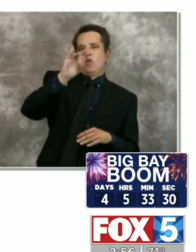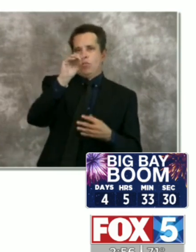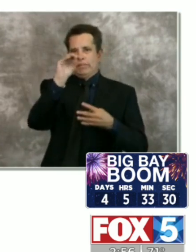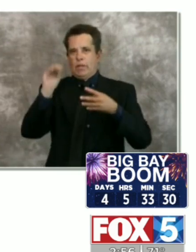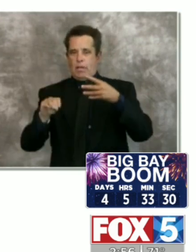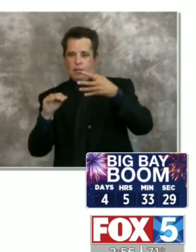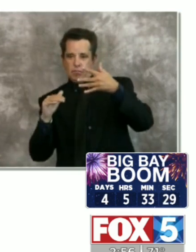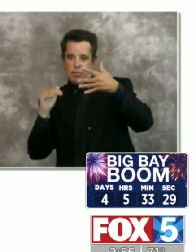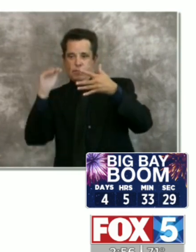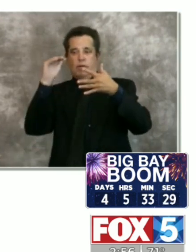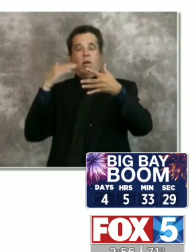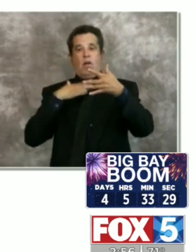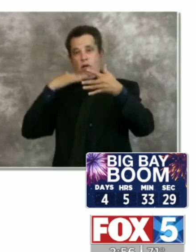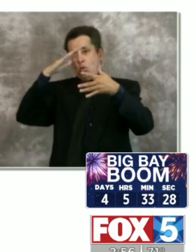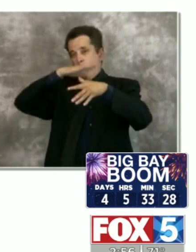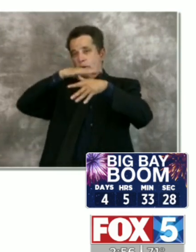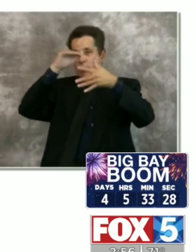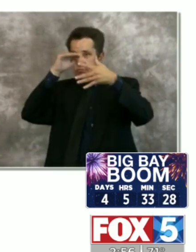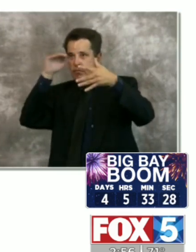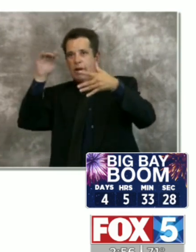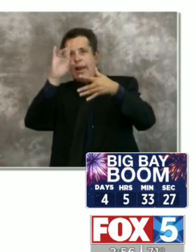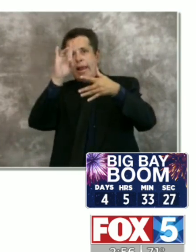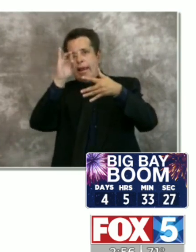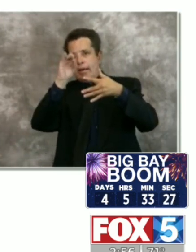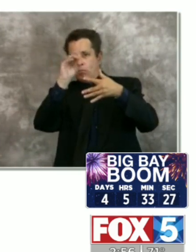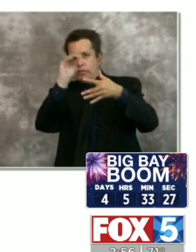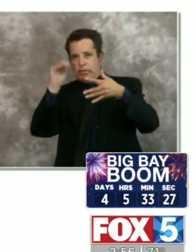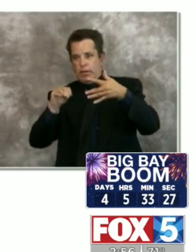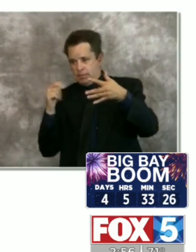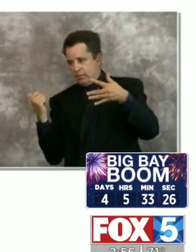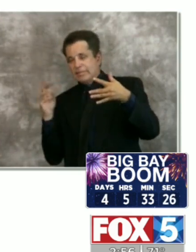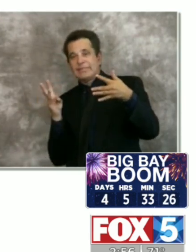NON COVID I I YOU KNOW THAT'S ON TOP OF THAT WHICH BRINGS OR SAN DIEGO AREA YOU. YOU KNOW